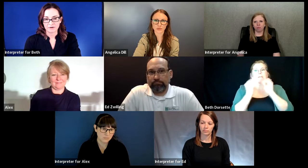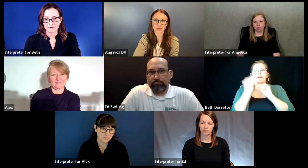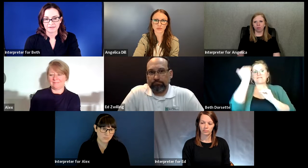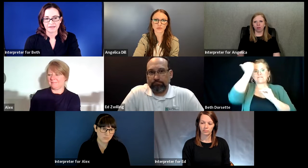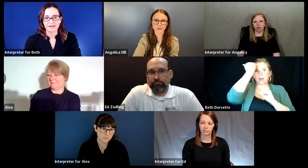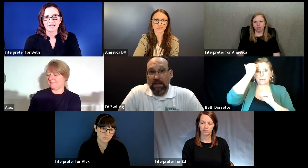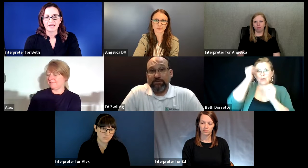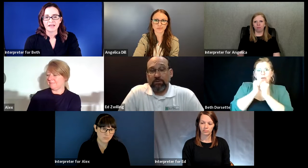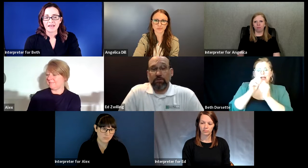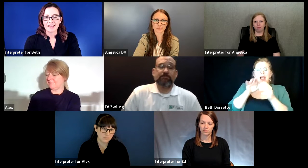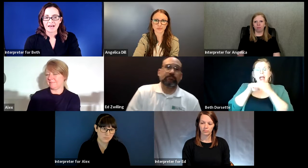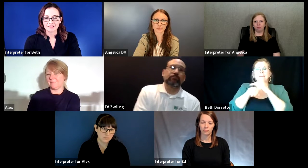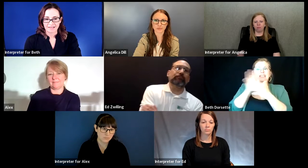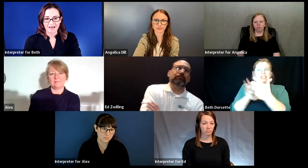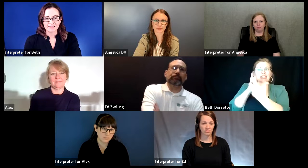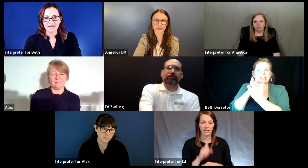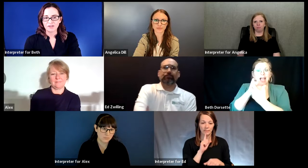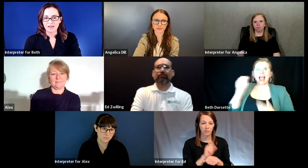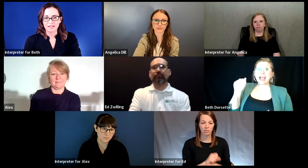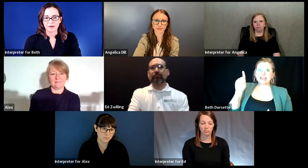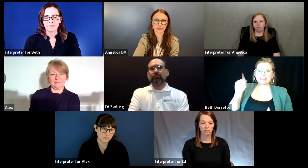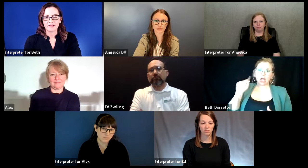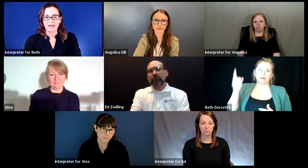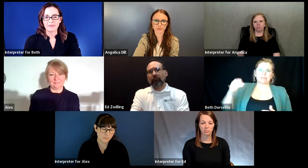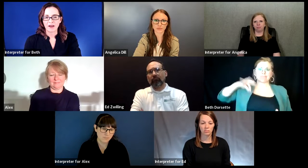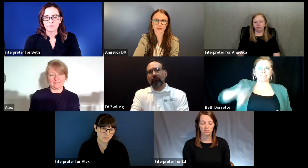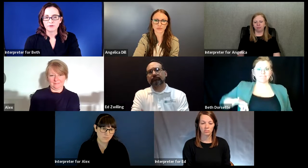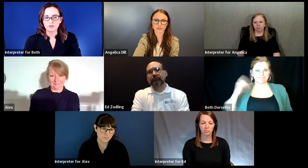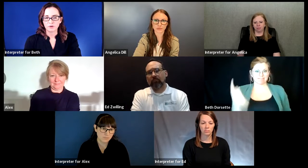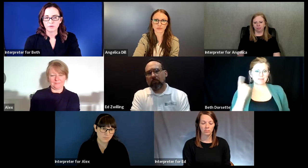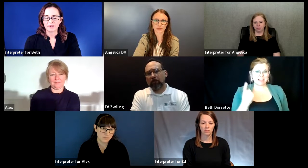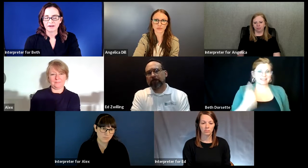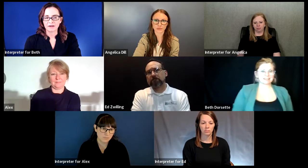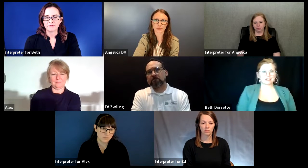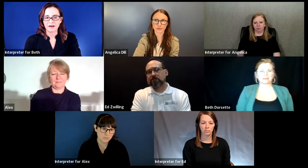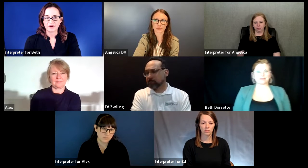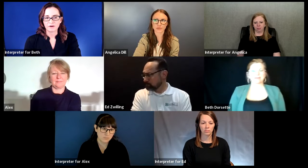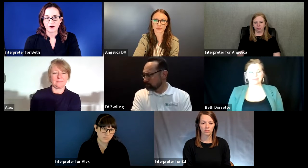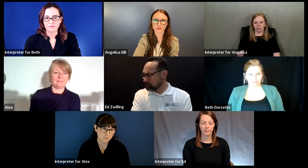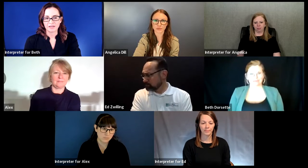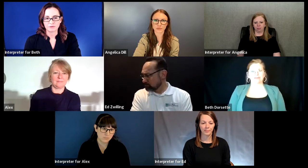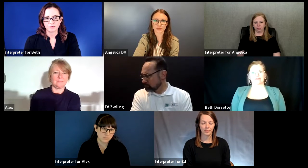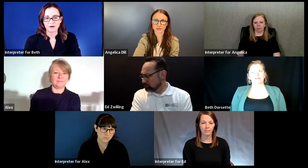Absolutely. As I educated them and they were able to find what accommodations would